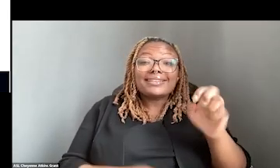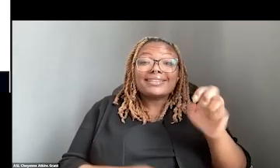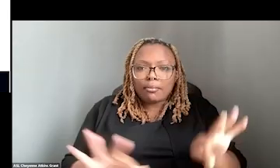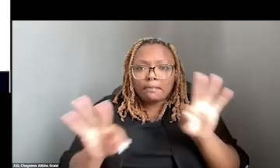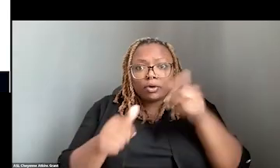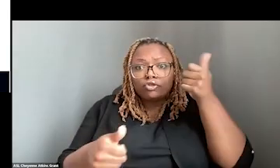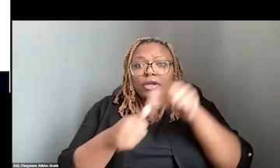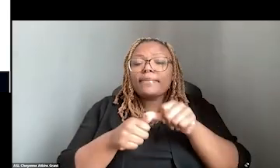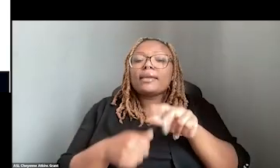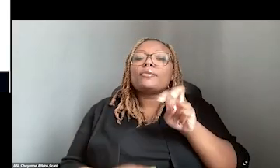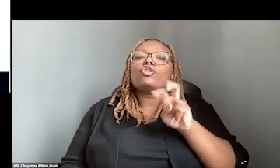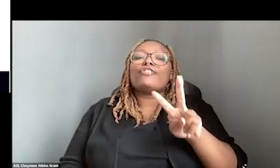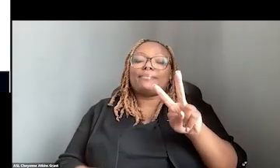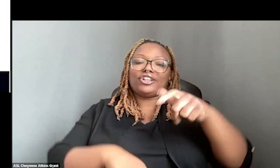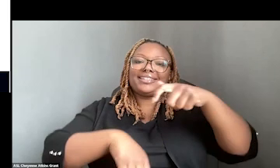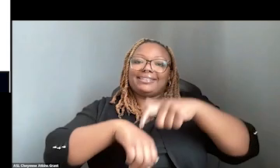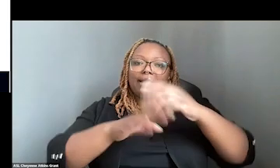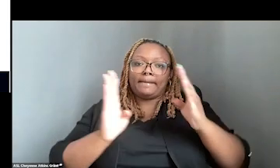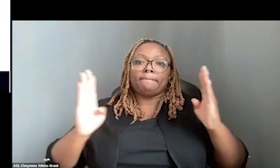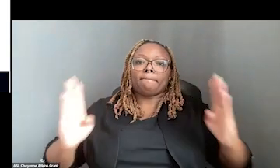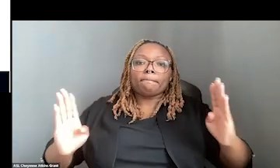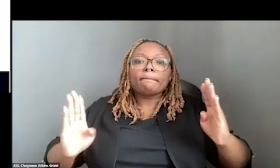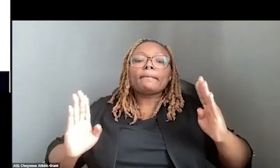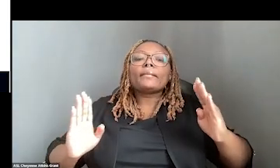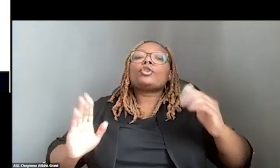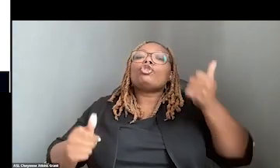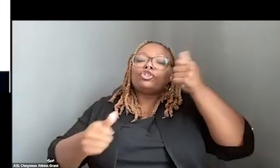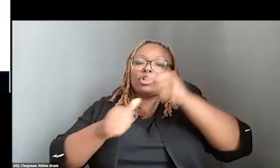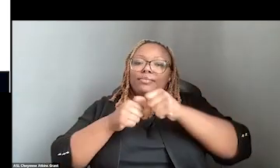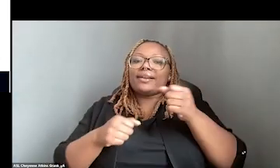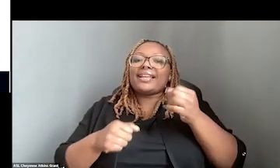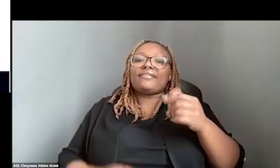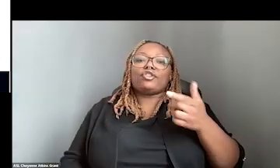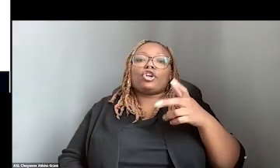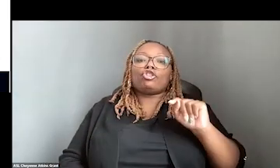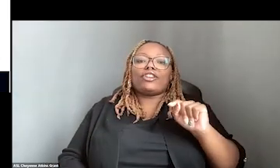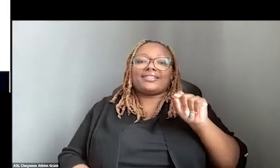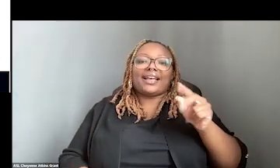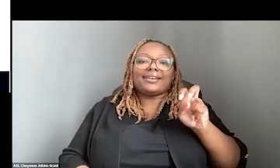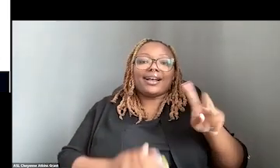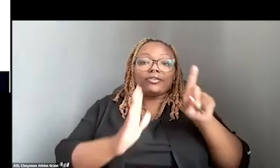November is the timeframe that you need to remember if you're a Grants.gov user or system user.